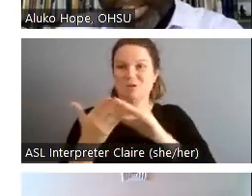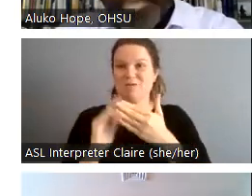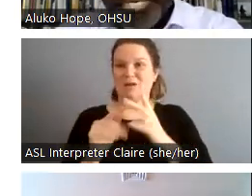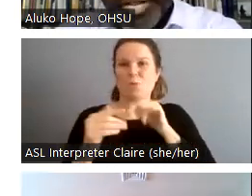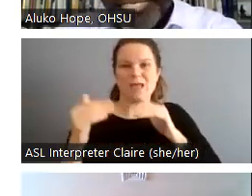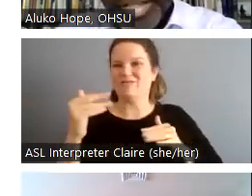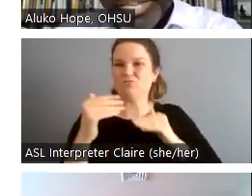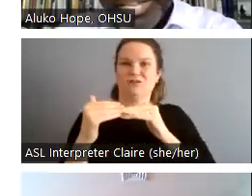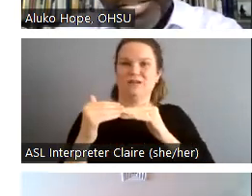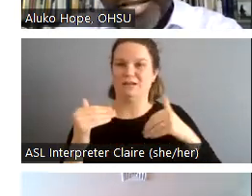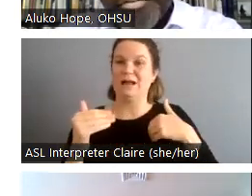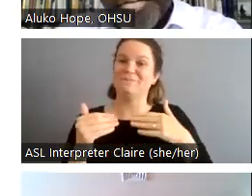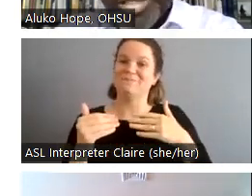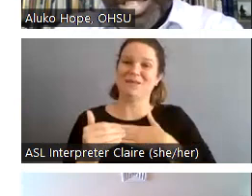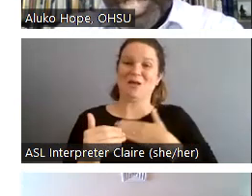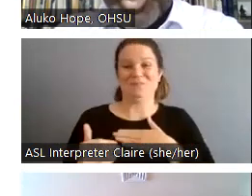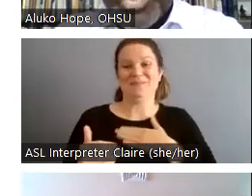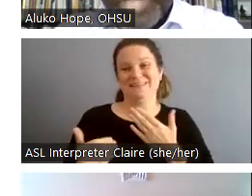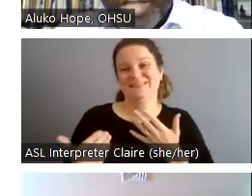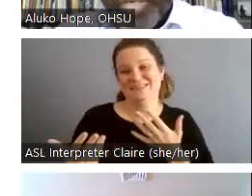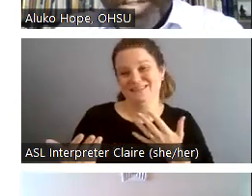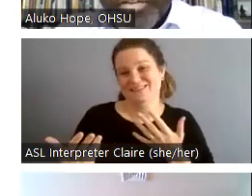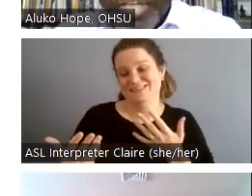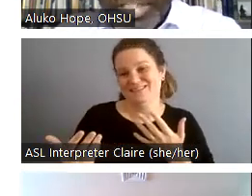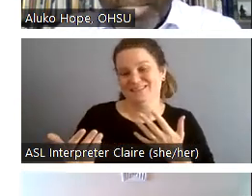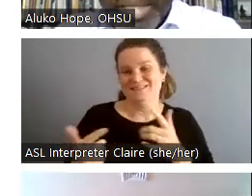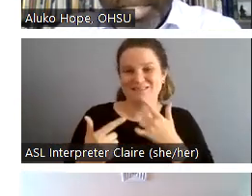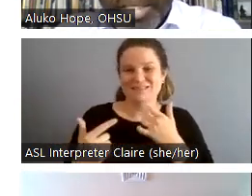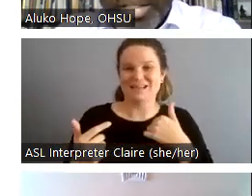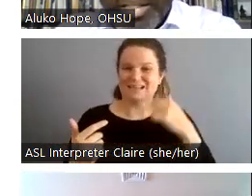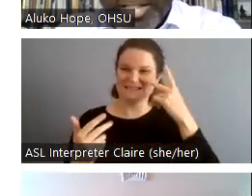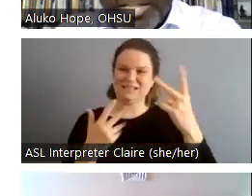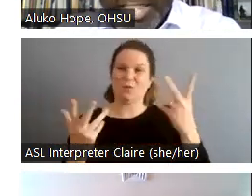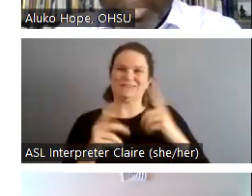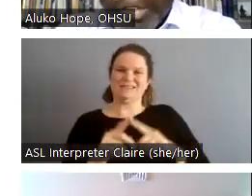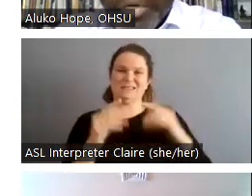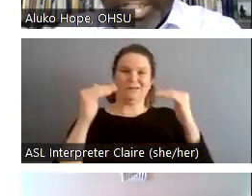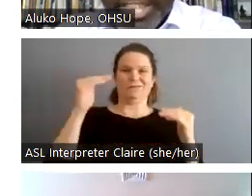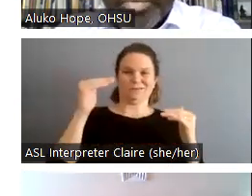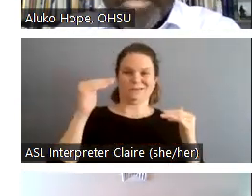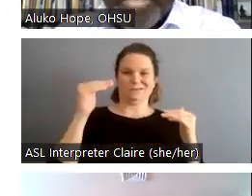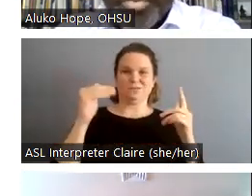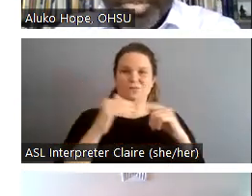little bit hampered in being able to say that I have a good understanding of what the differences might be in dealing